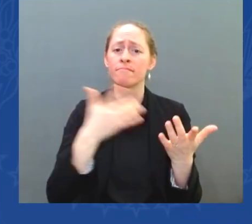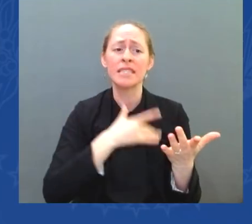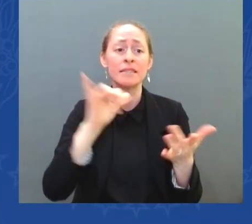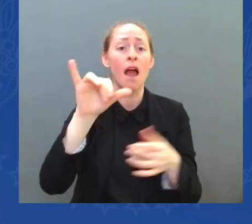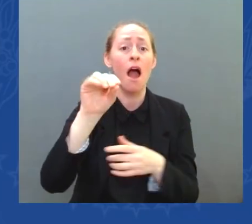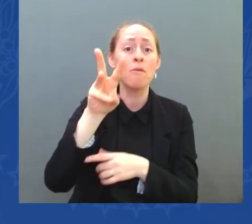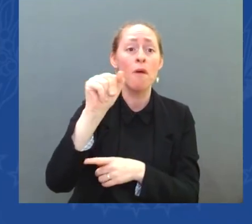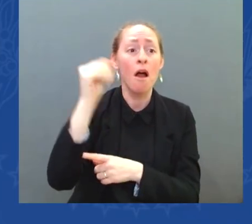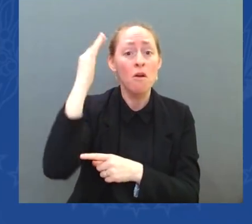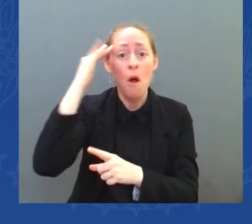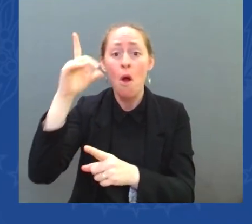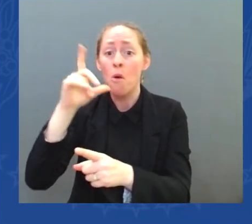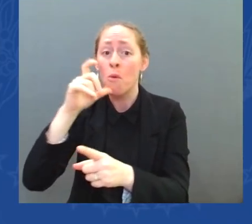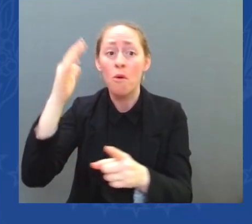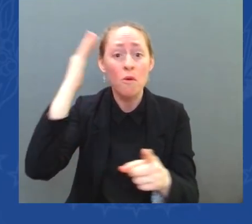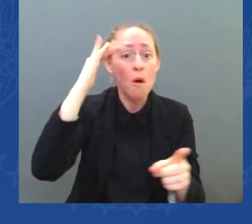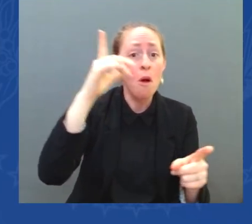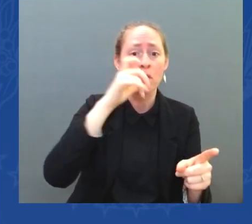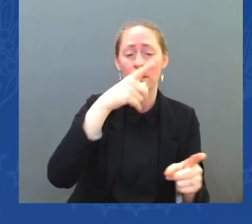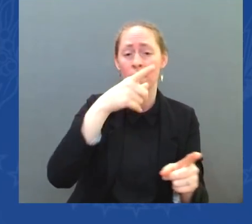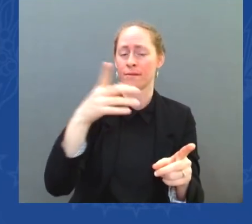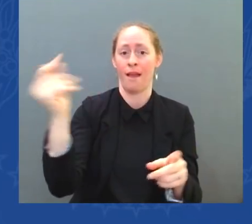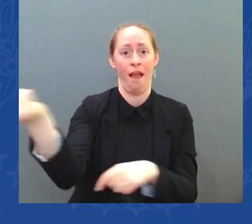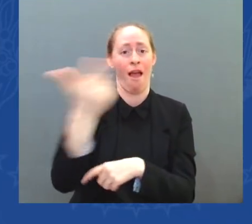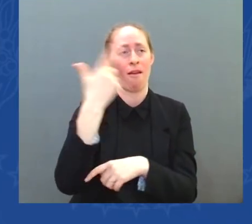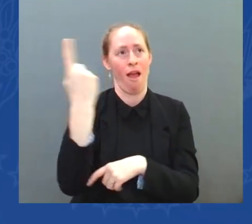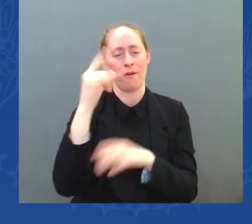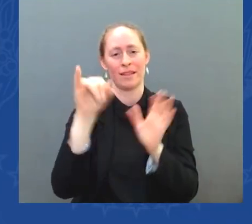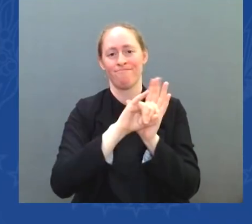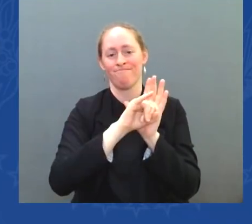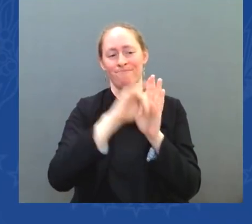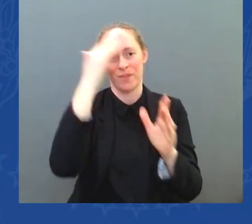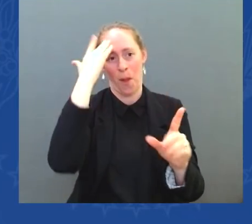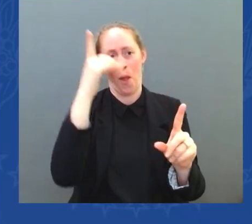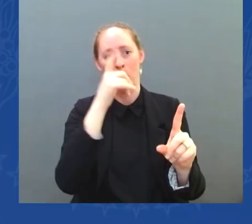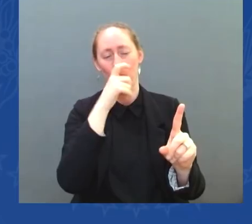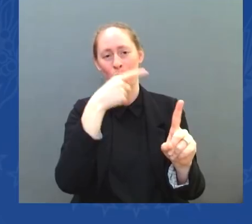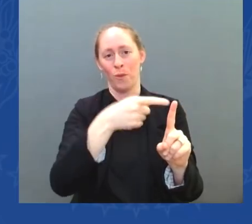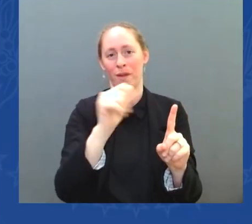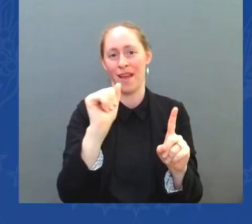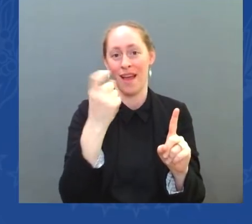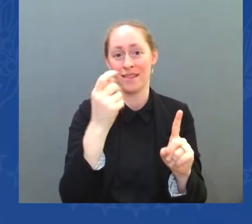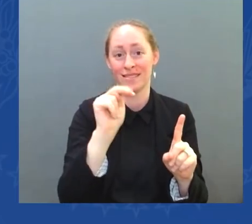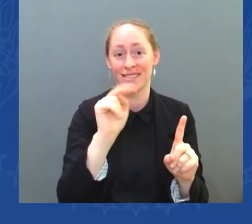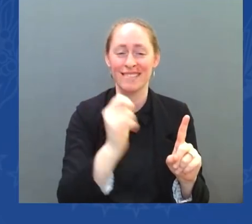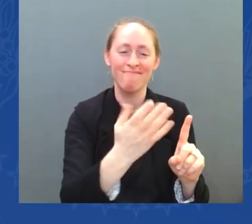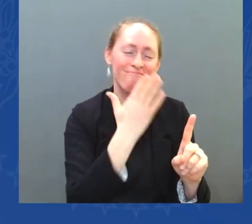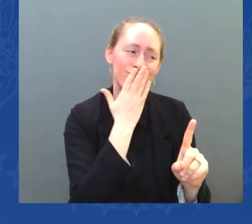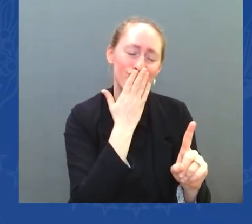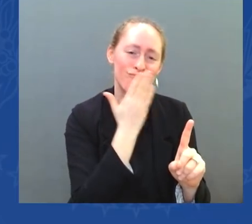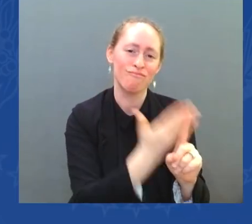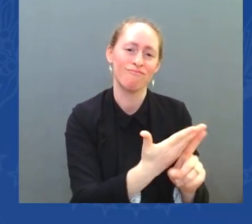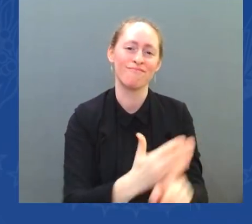To start, I'd like to say a few words about the mass shooting in a New York City subway this morning that you've all read and heard about.